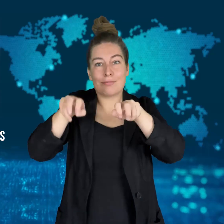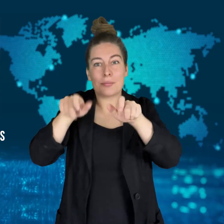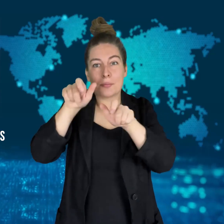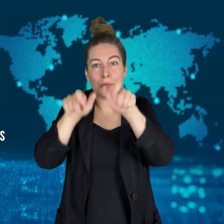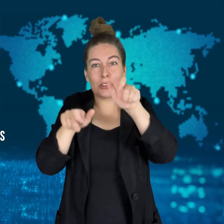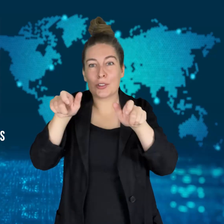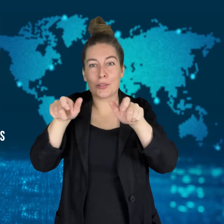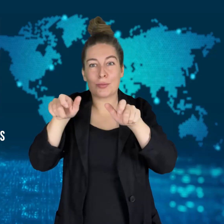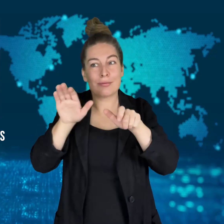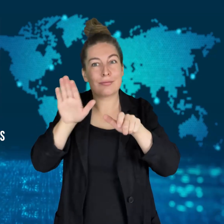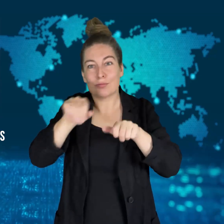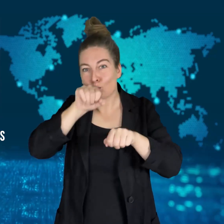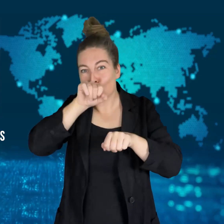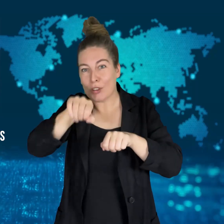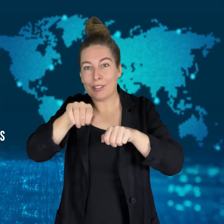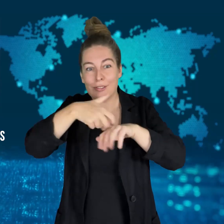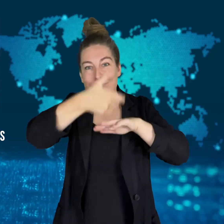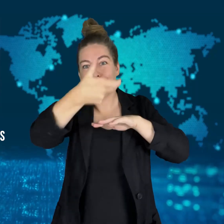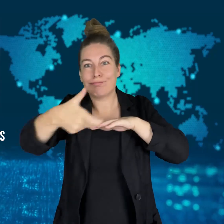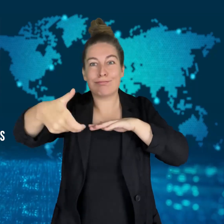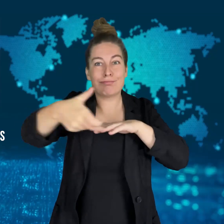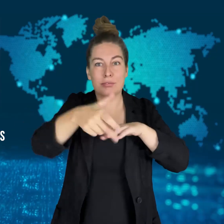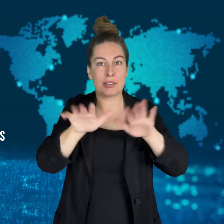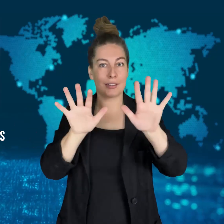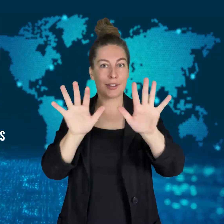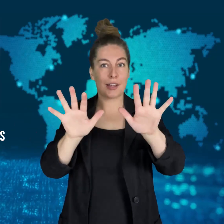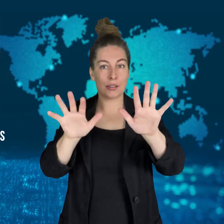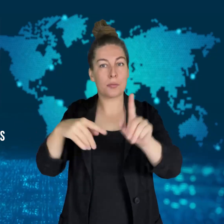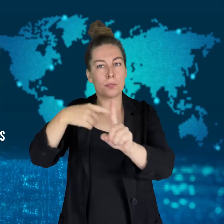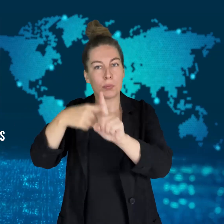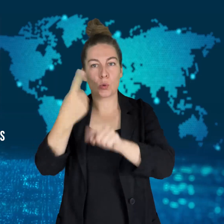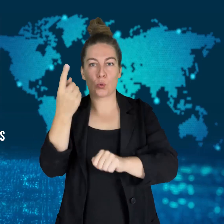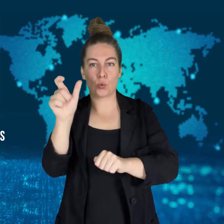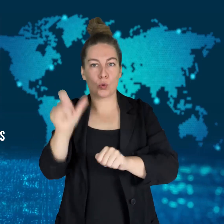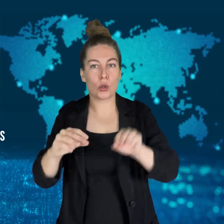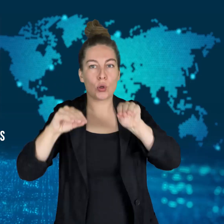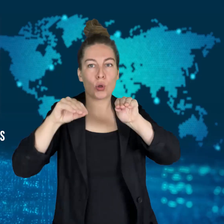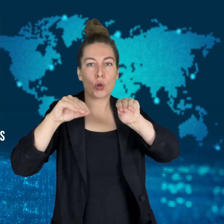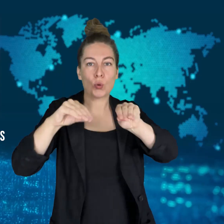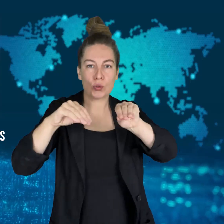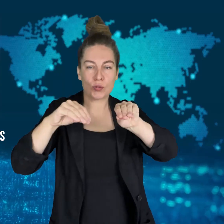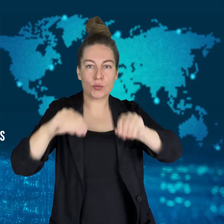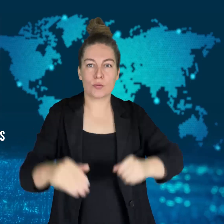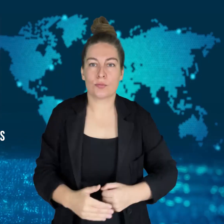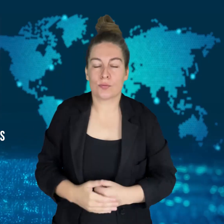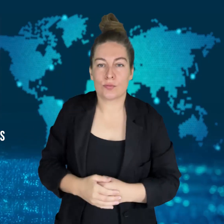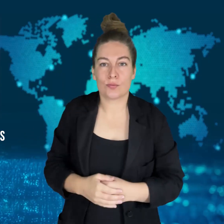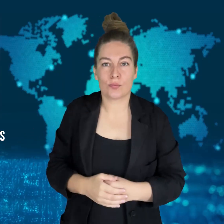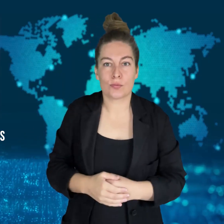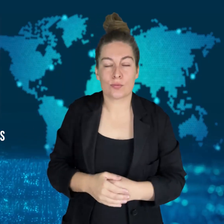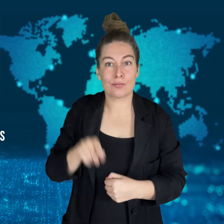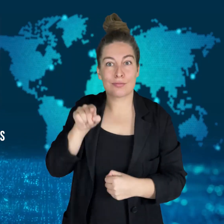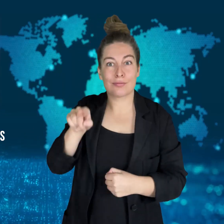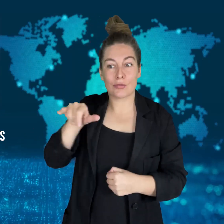The plane was flying over Bouloc-en-Quercy, near Toulouse, France.